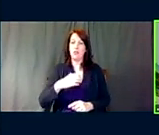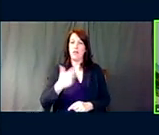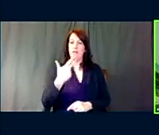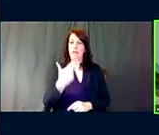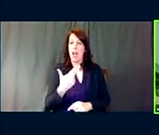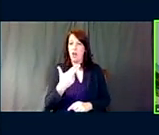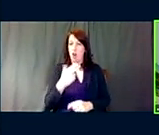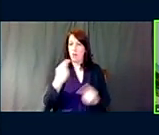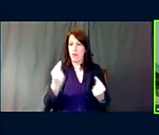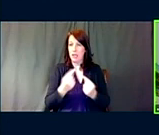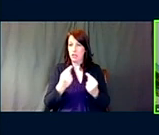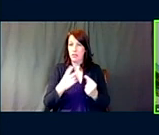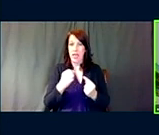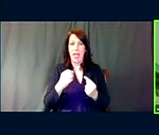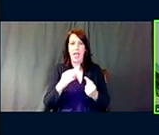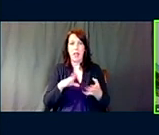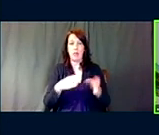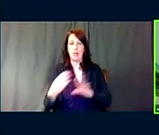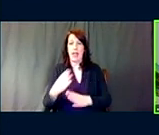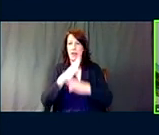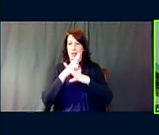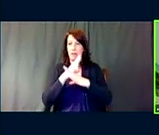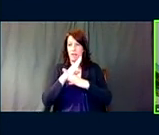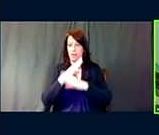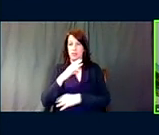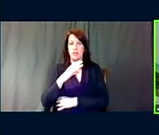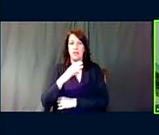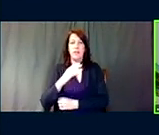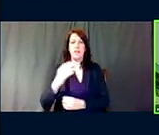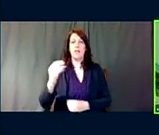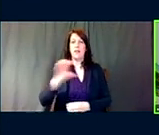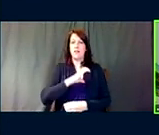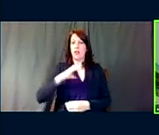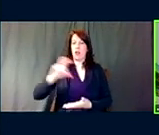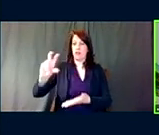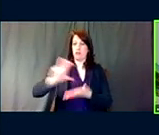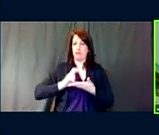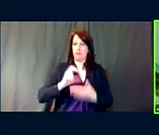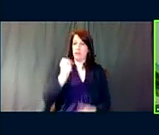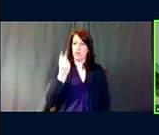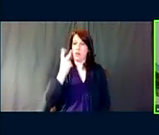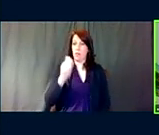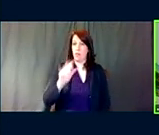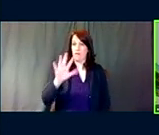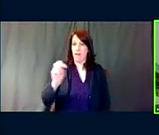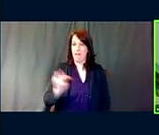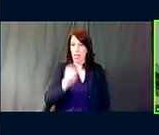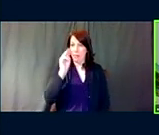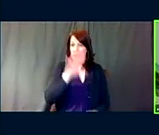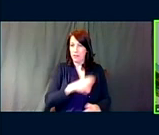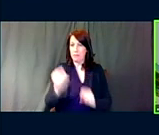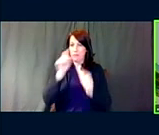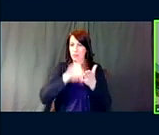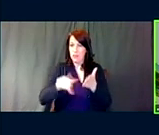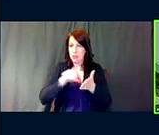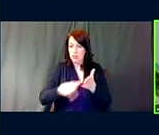CONGRESS ON FIREARM INJURY AND MORTALITY PREVENTION RESEARCH, SO CONGRESS PROVIDED $12.5 MILLION TO CONDUCT THIS